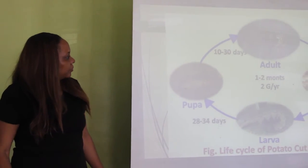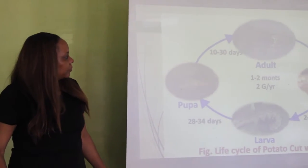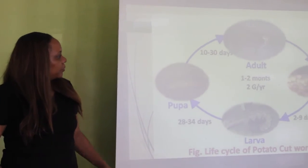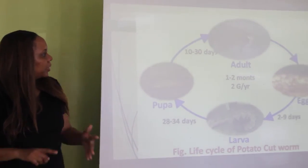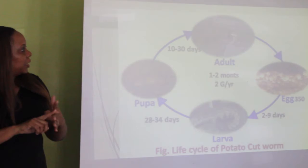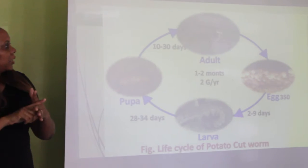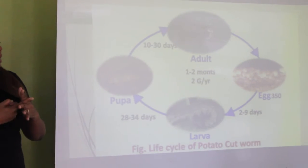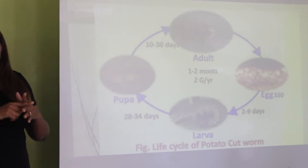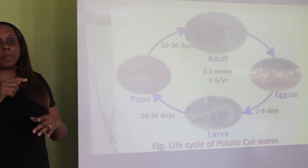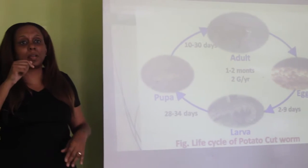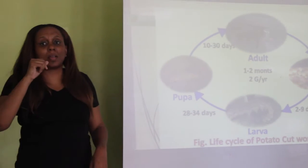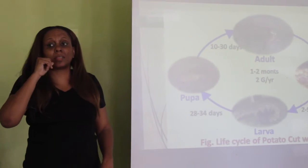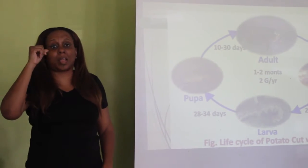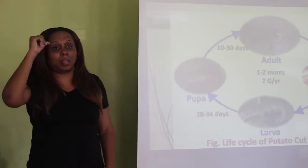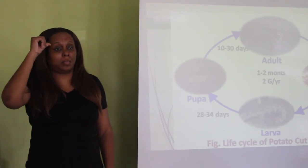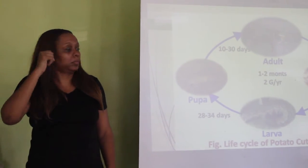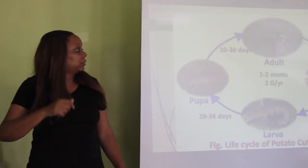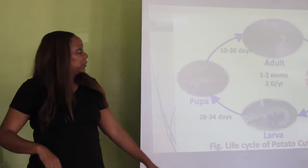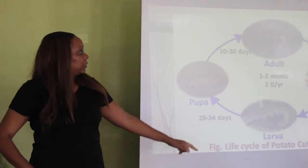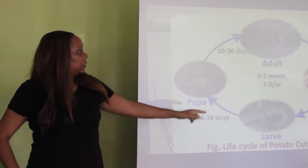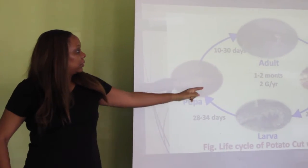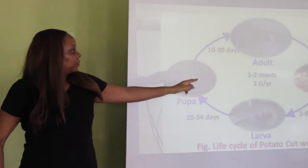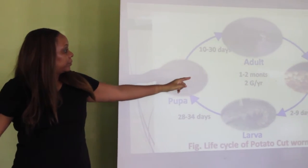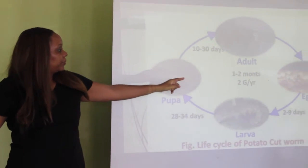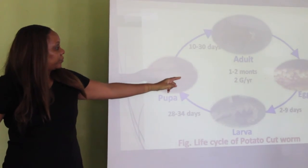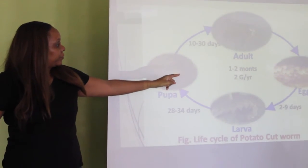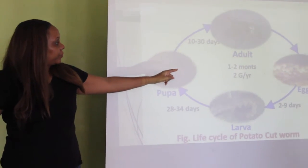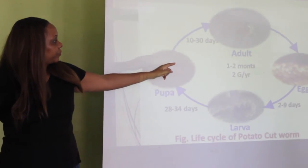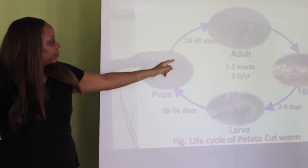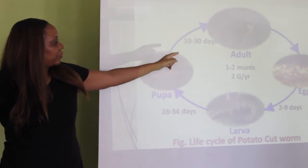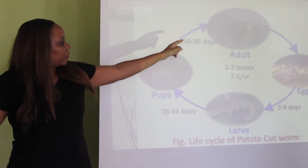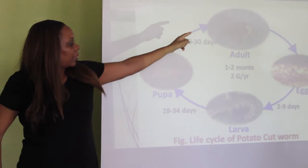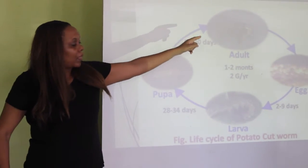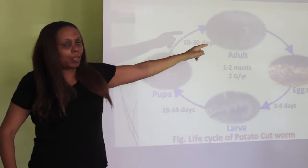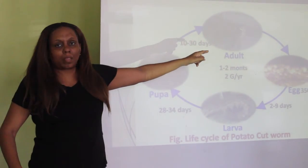and one adult will lay about 350 eggs